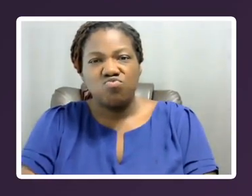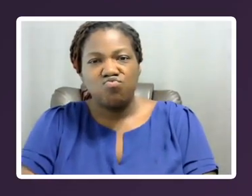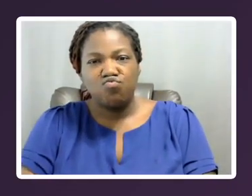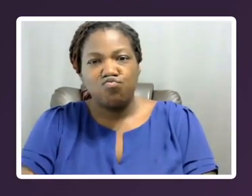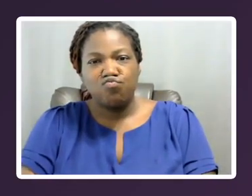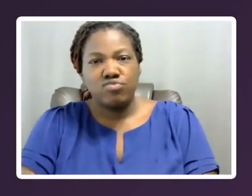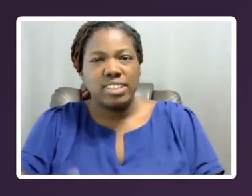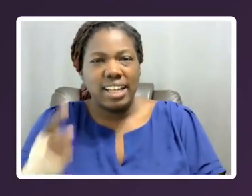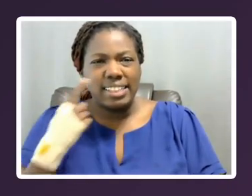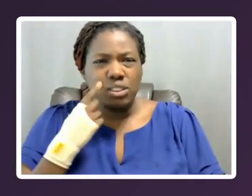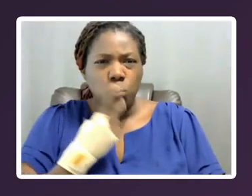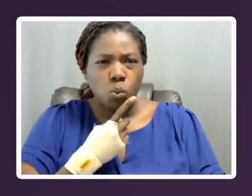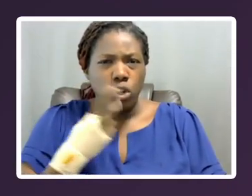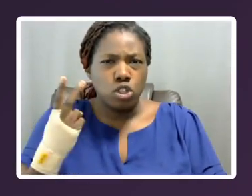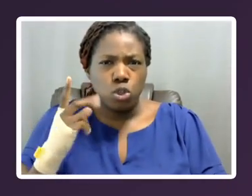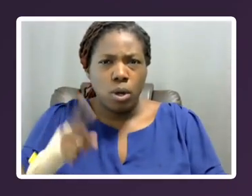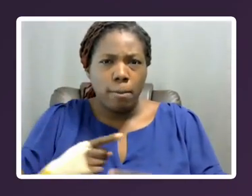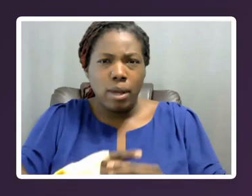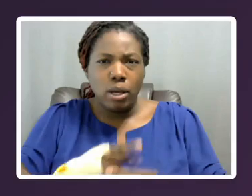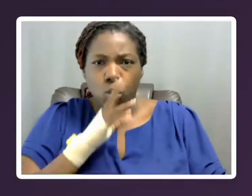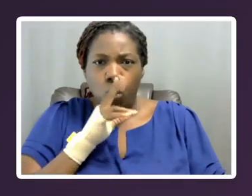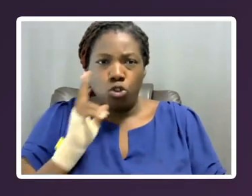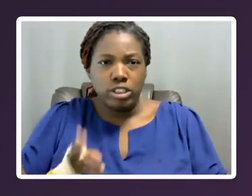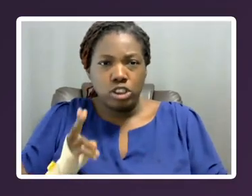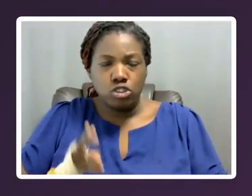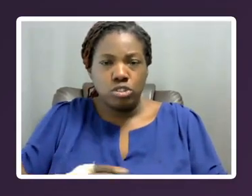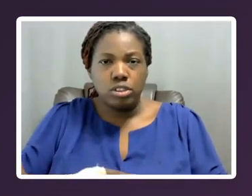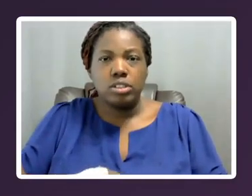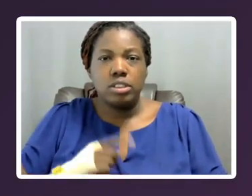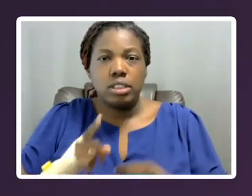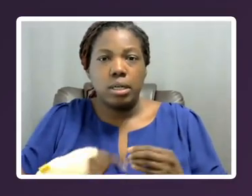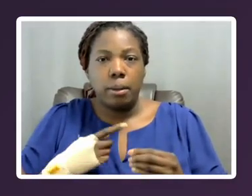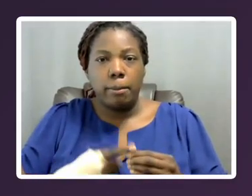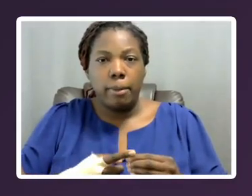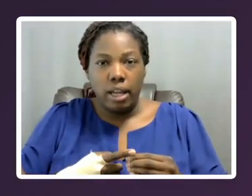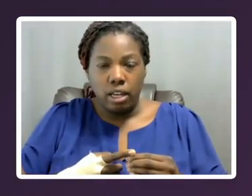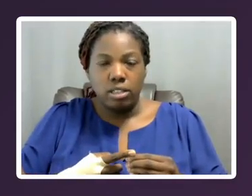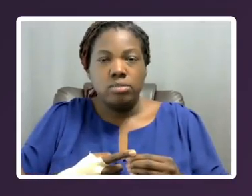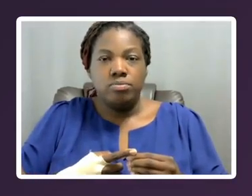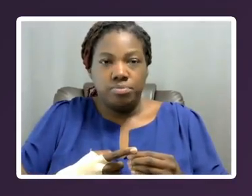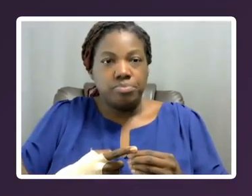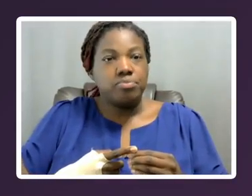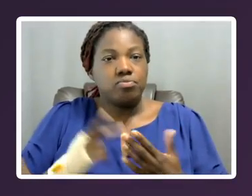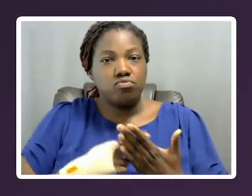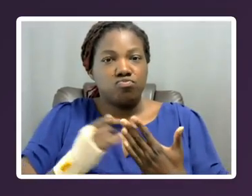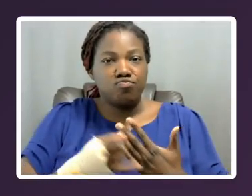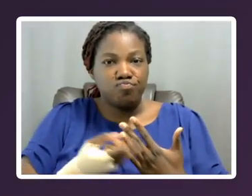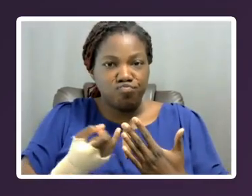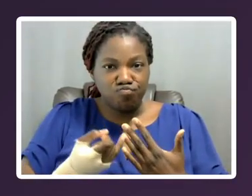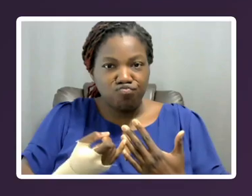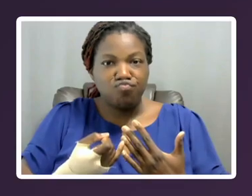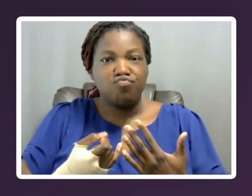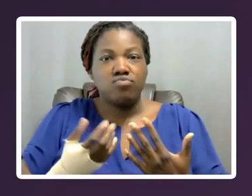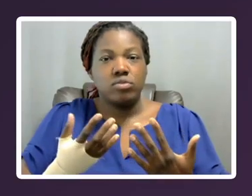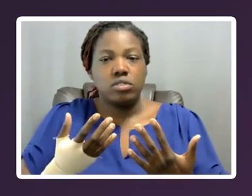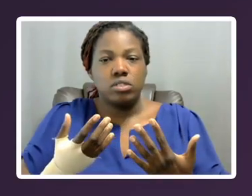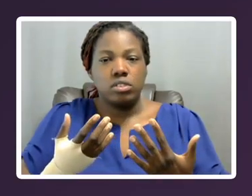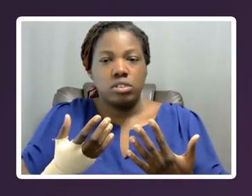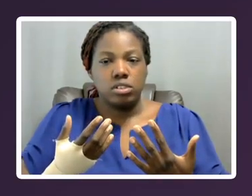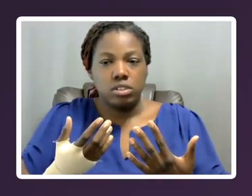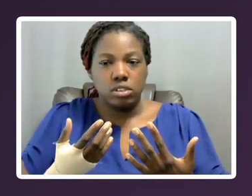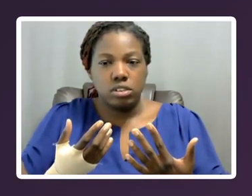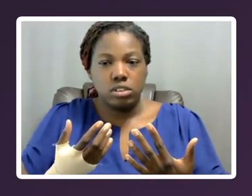oral history, or about the project specifically. I wonder if Famiya knew the son or the mother. Yes,